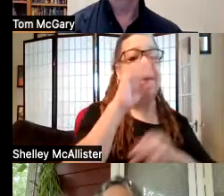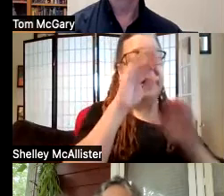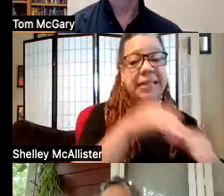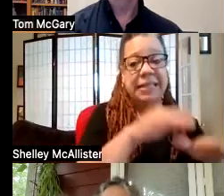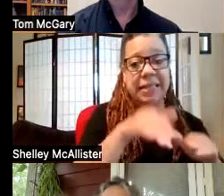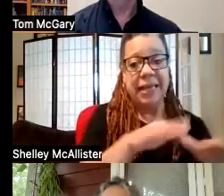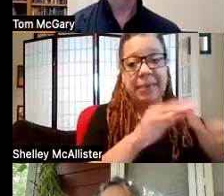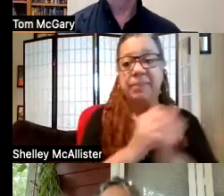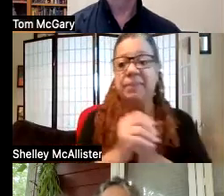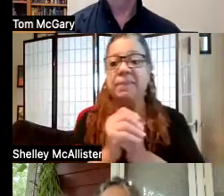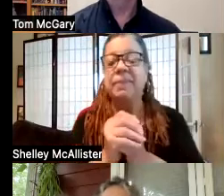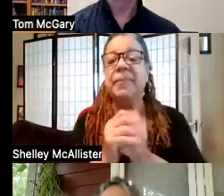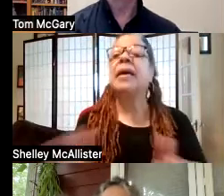Amen. Amen.